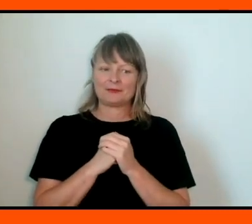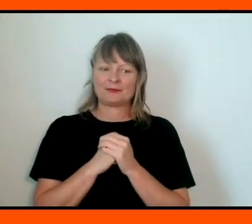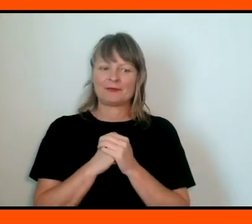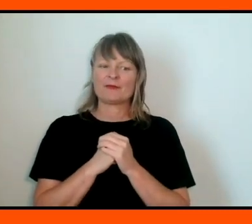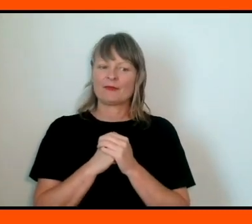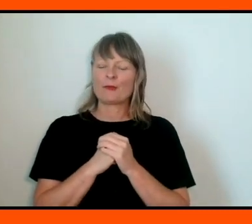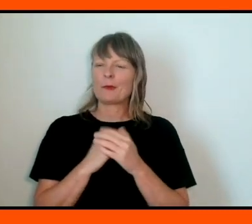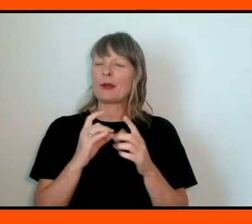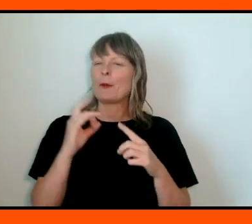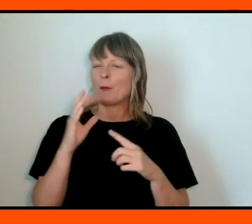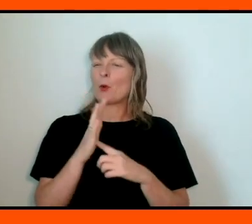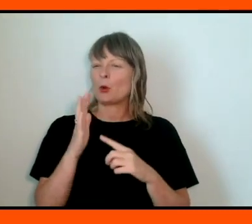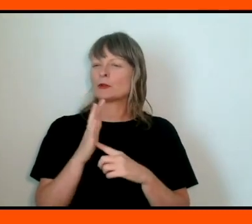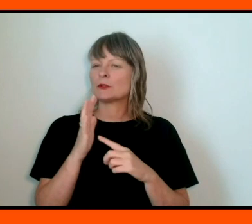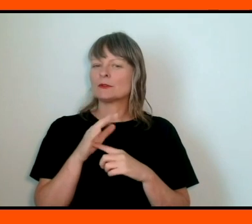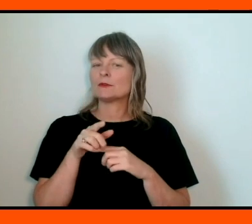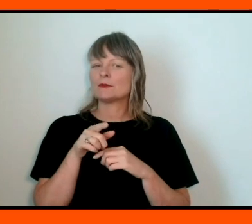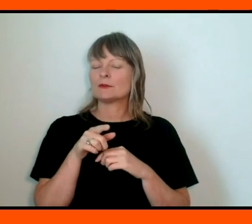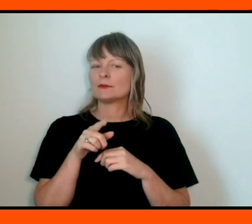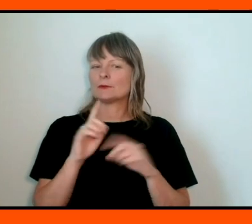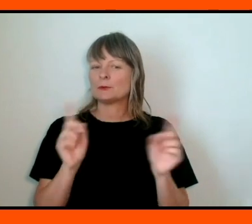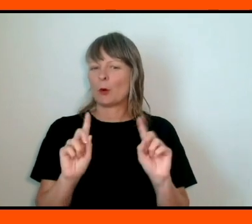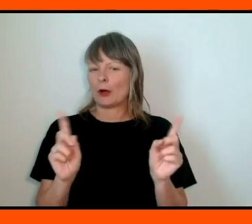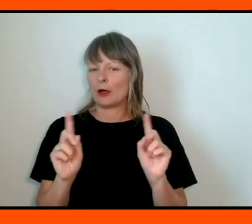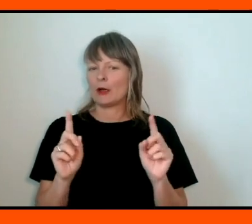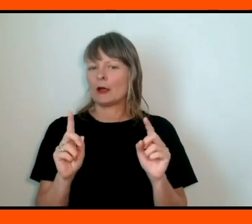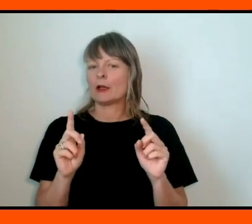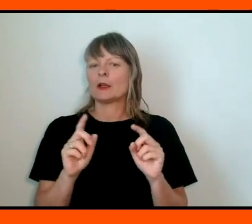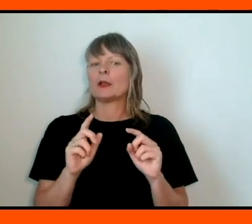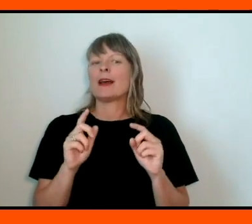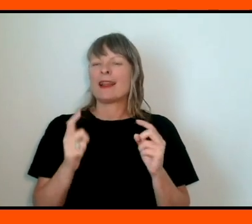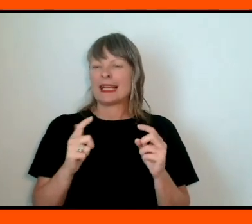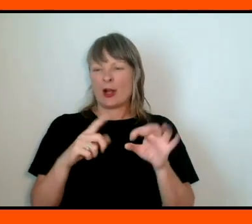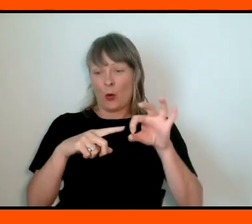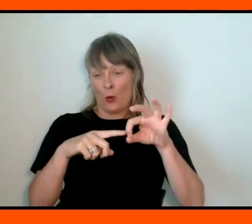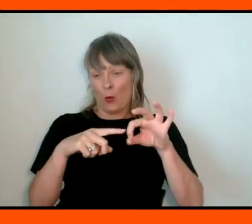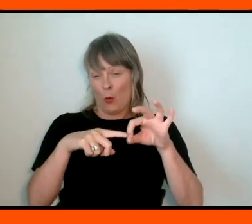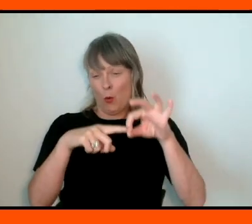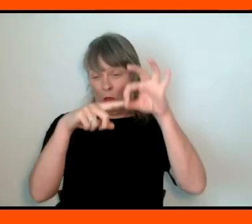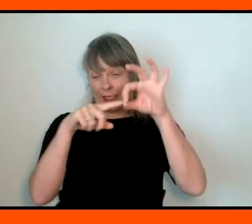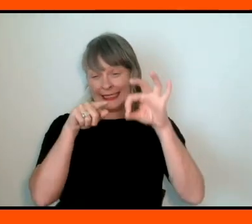is that we’re going to be assessing submissions based on quality, so take as much time as you need